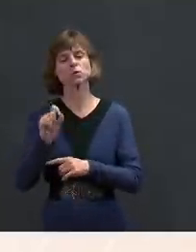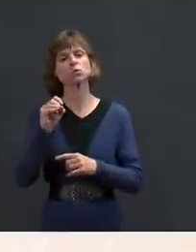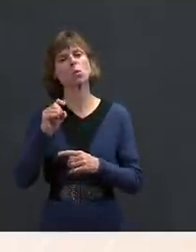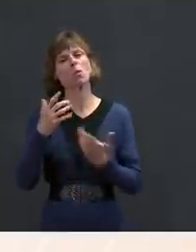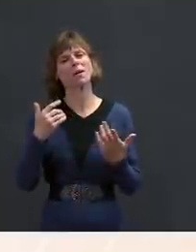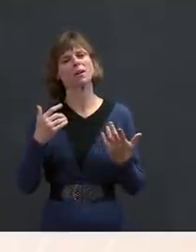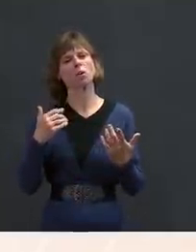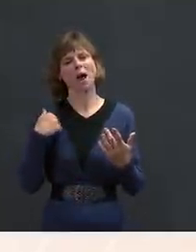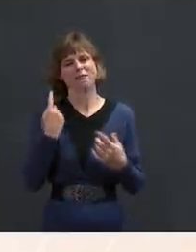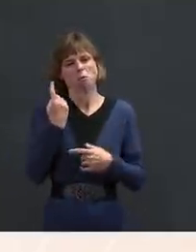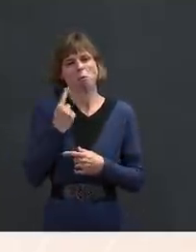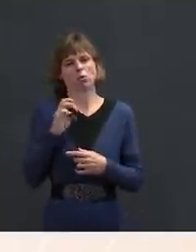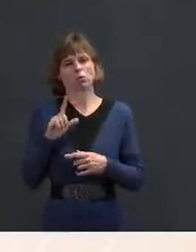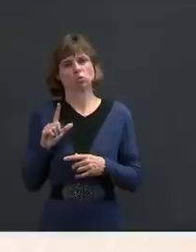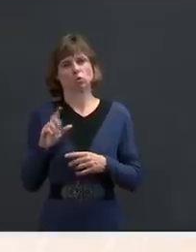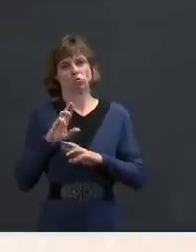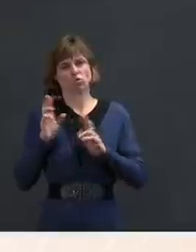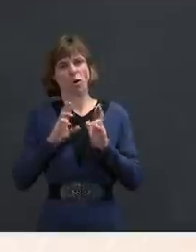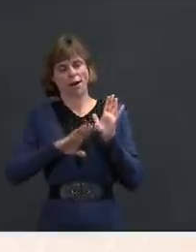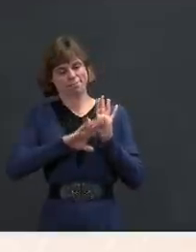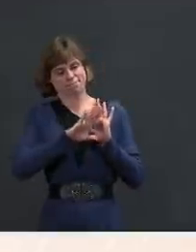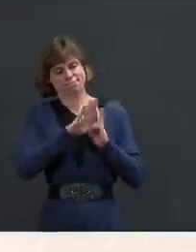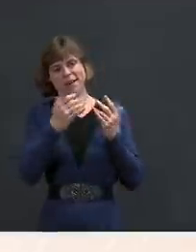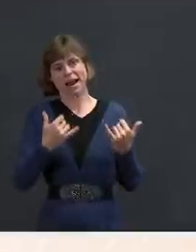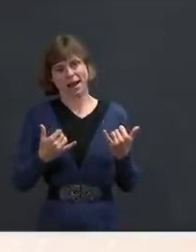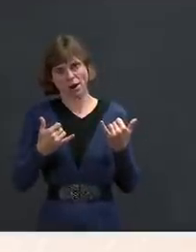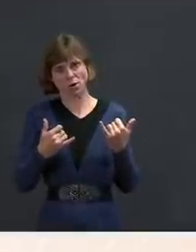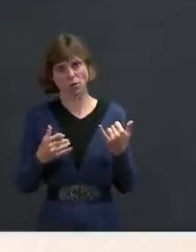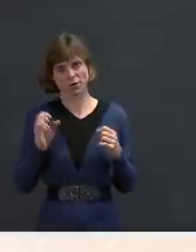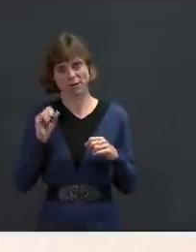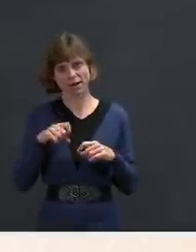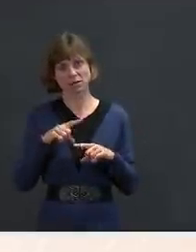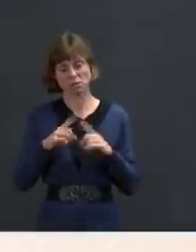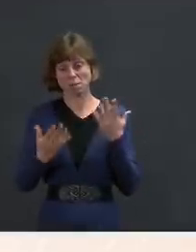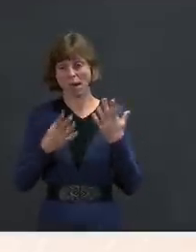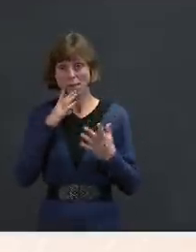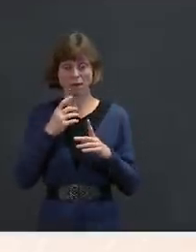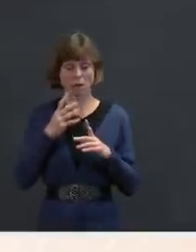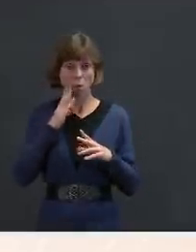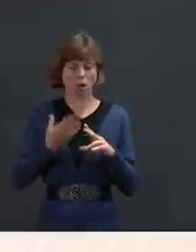certainly could be expanded. But we're also looking for -- to add additional steps --